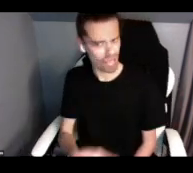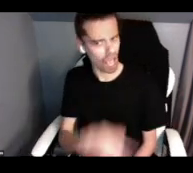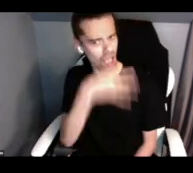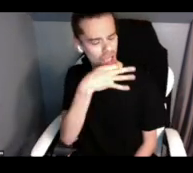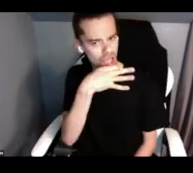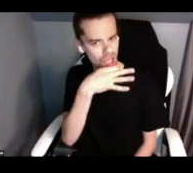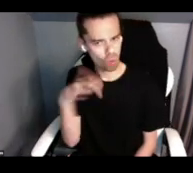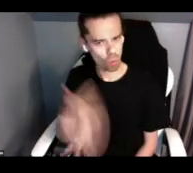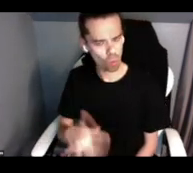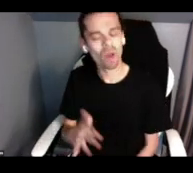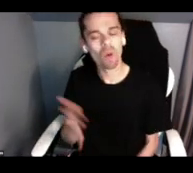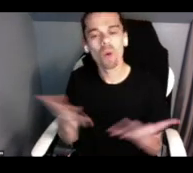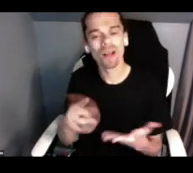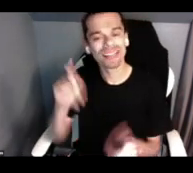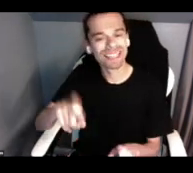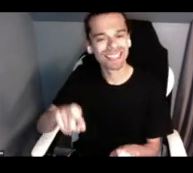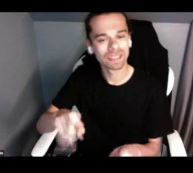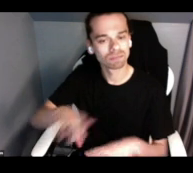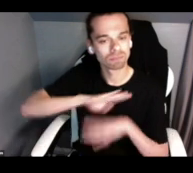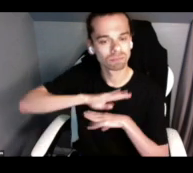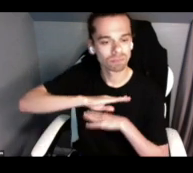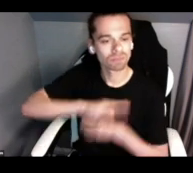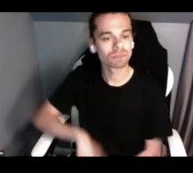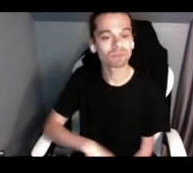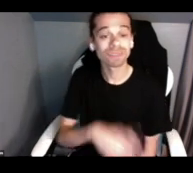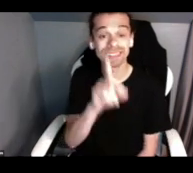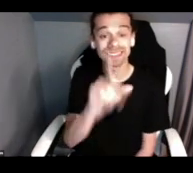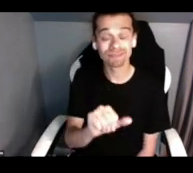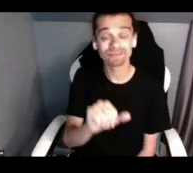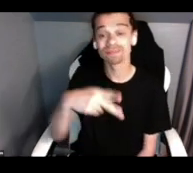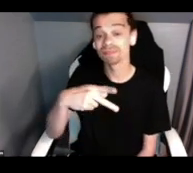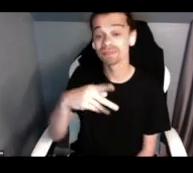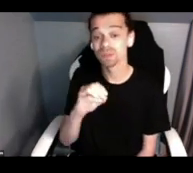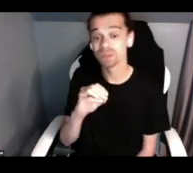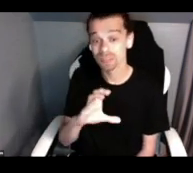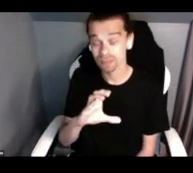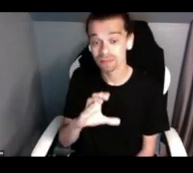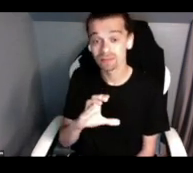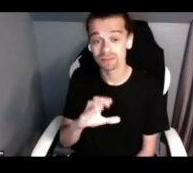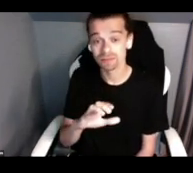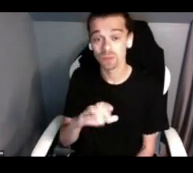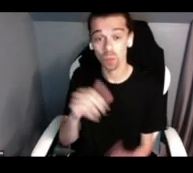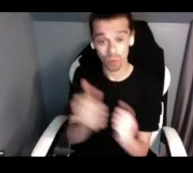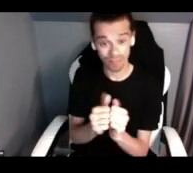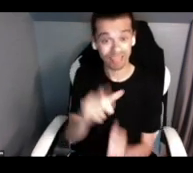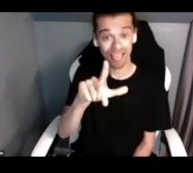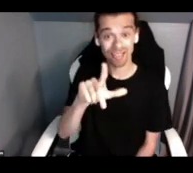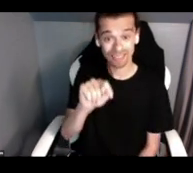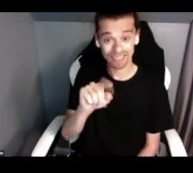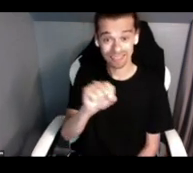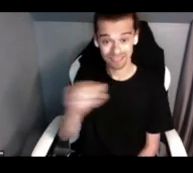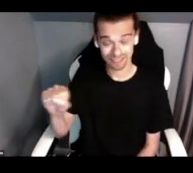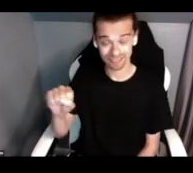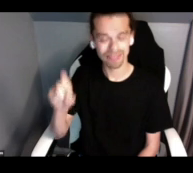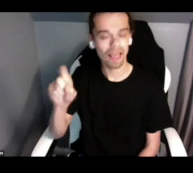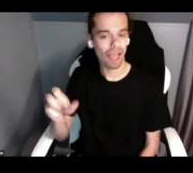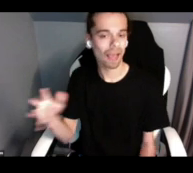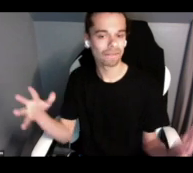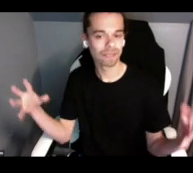Disabled people of color with LTSS needs have intersecting identities that comprise